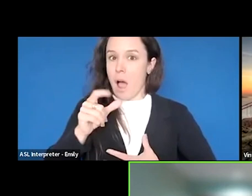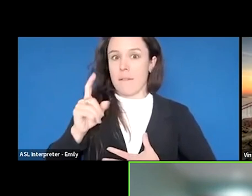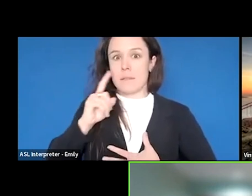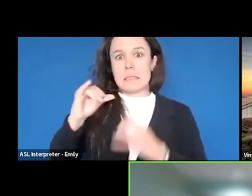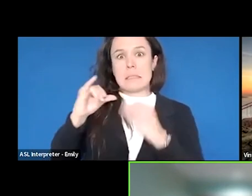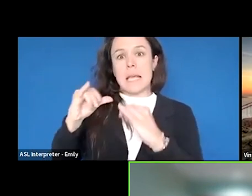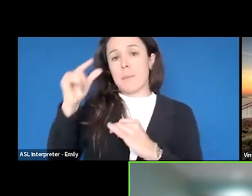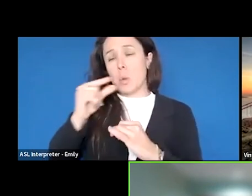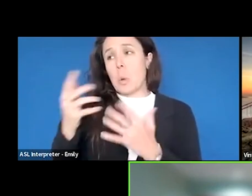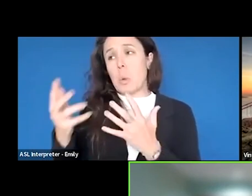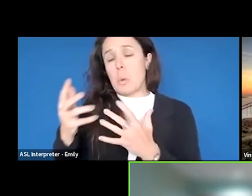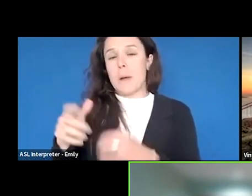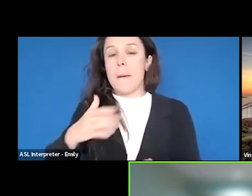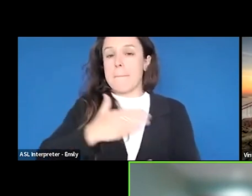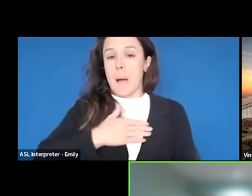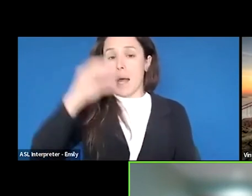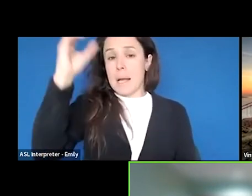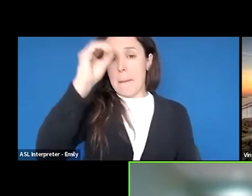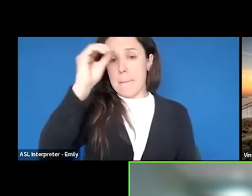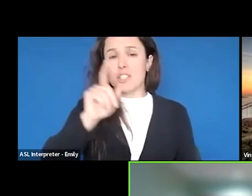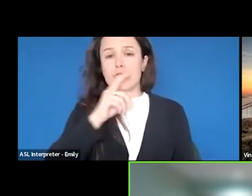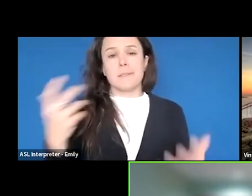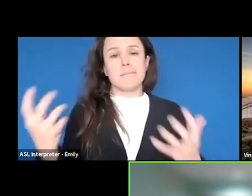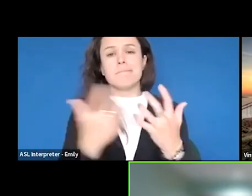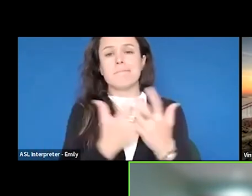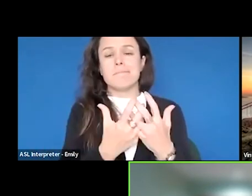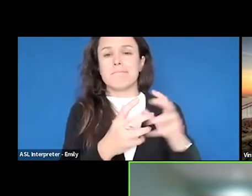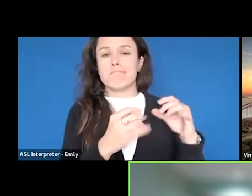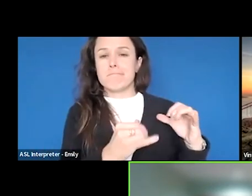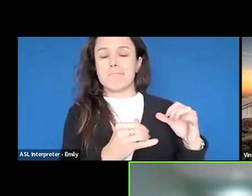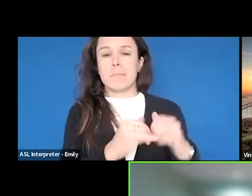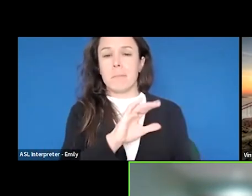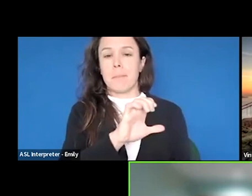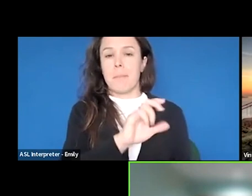I would say my own opinions probably align more with Ben's. In fact, I think I would open by